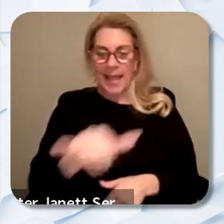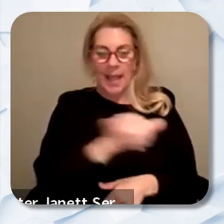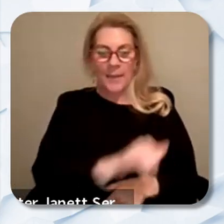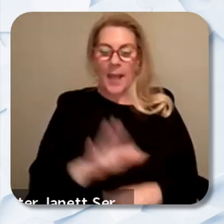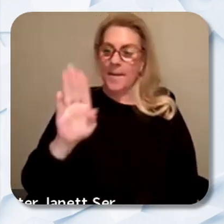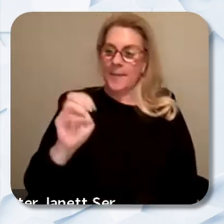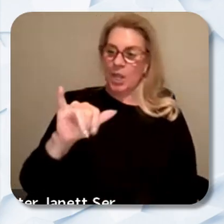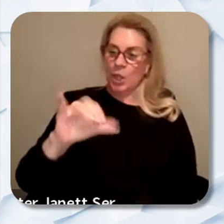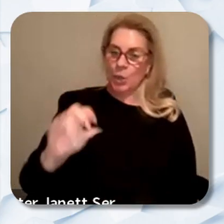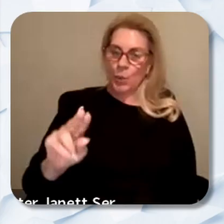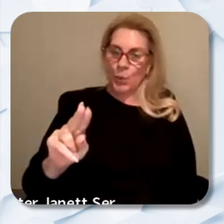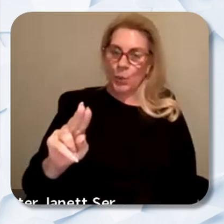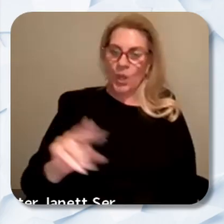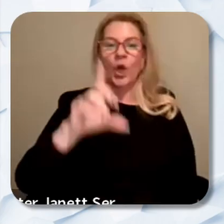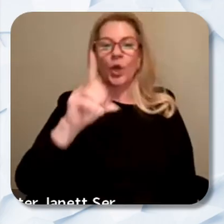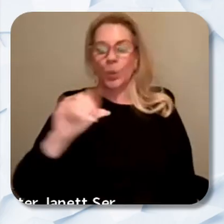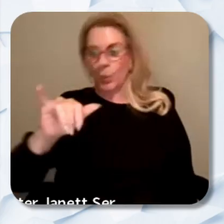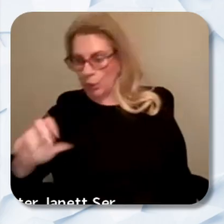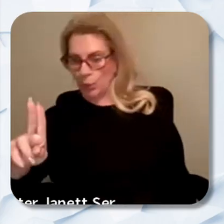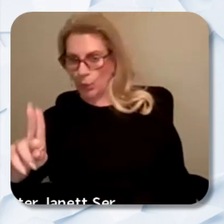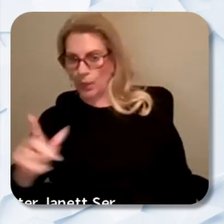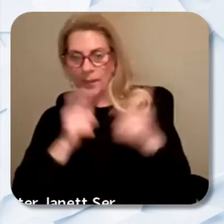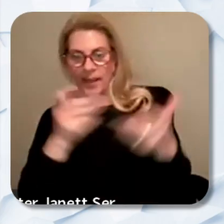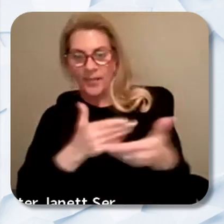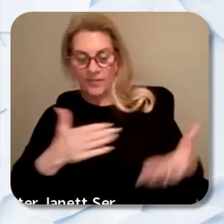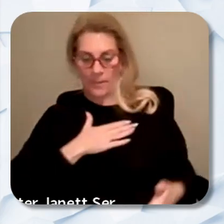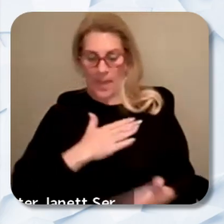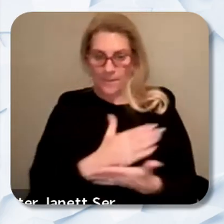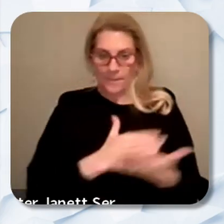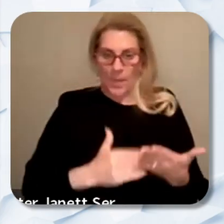do you. But the biggest thing is again for my part is we came into child development knowing